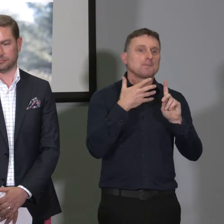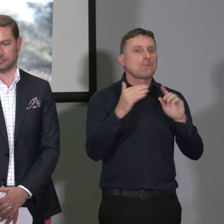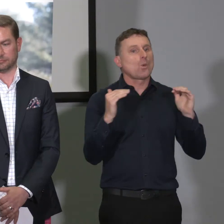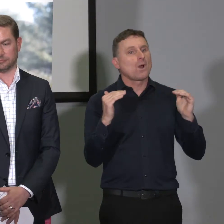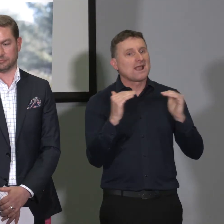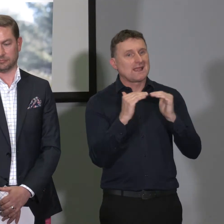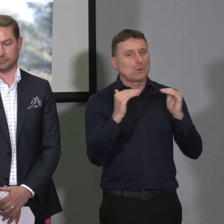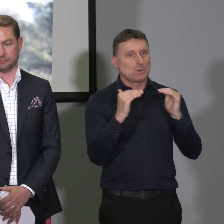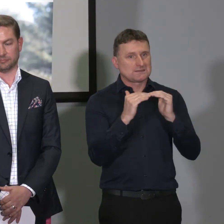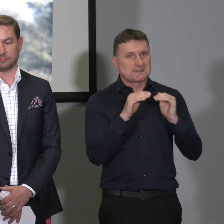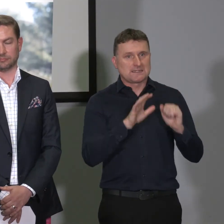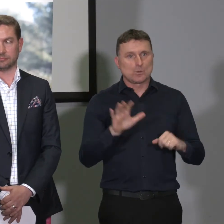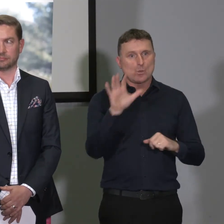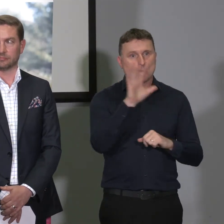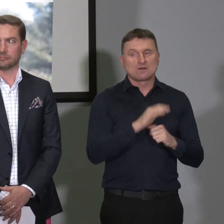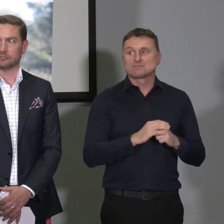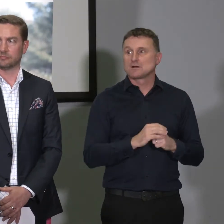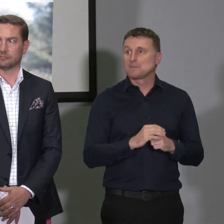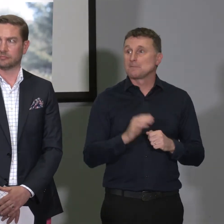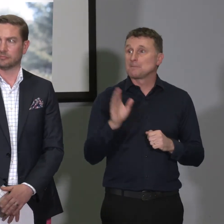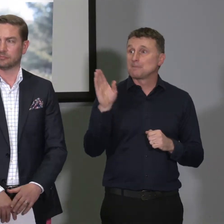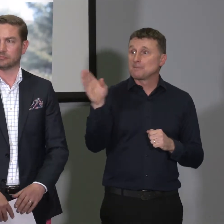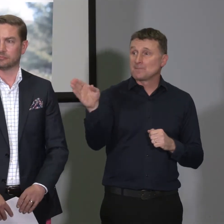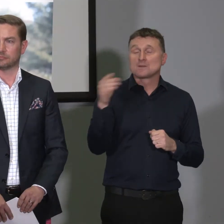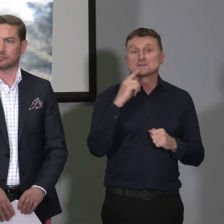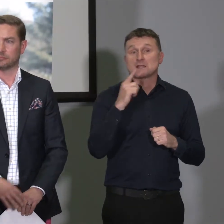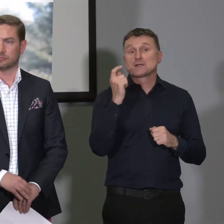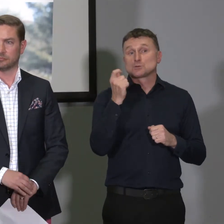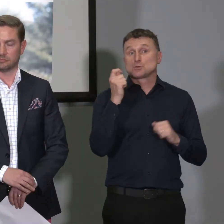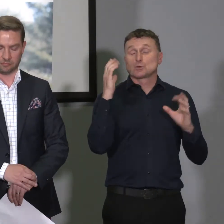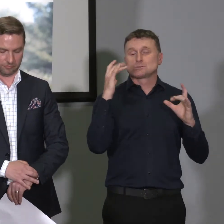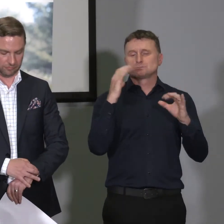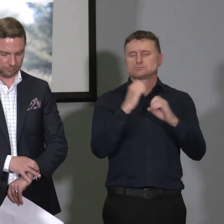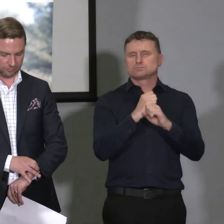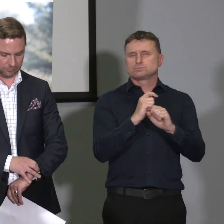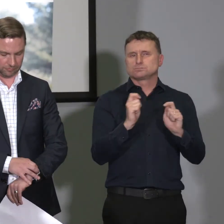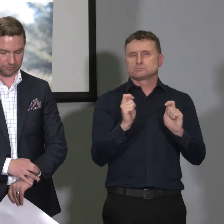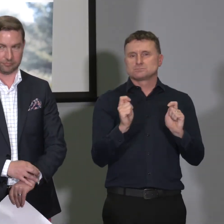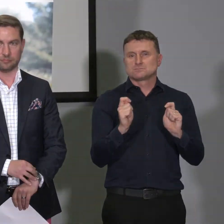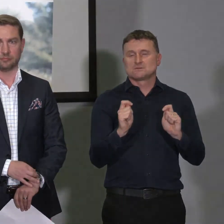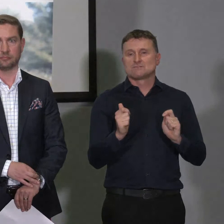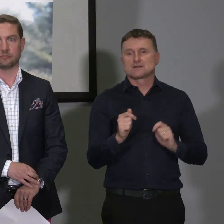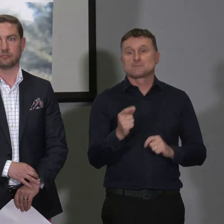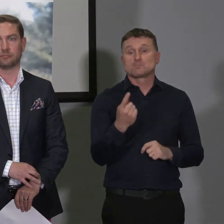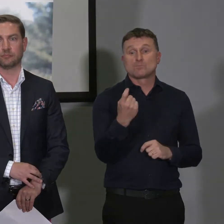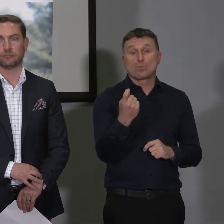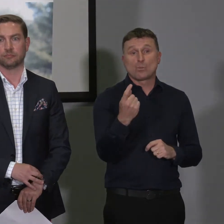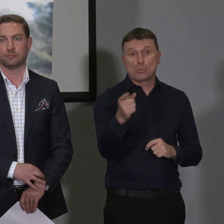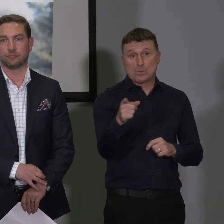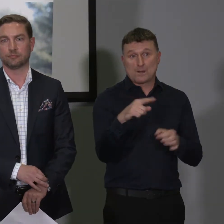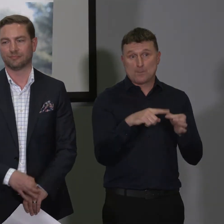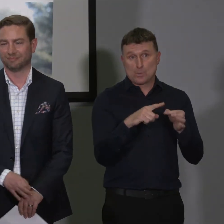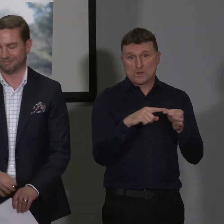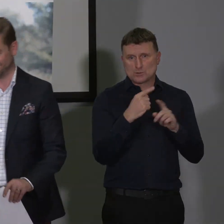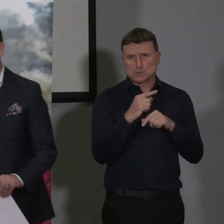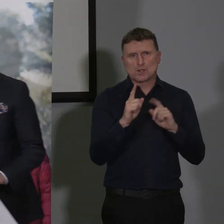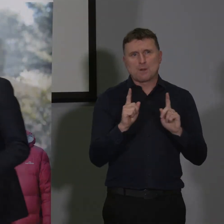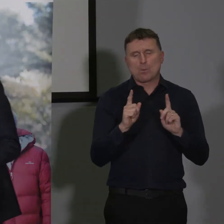actually deliver services more equitably across all of our regions.